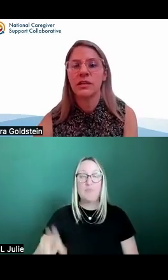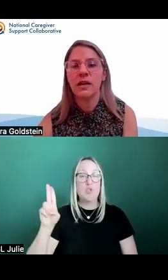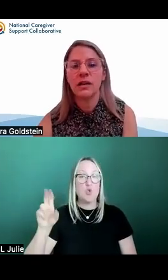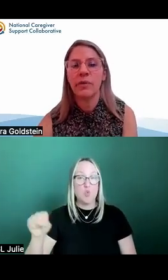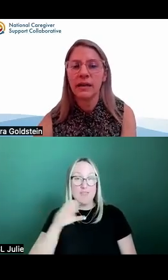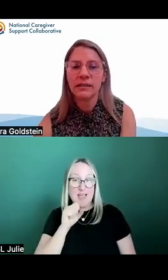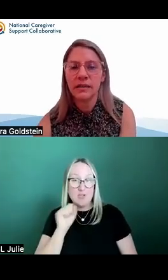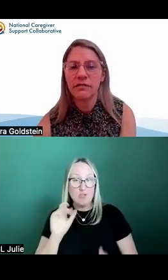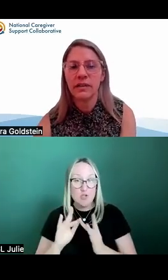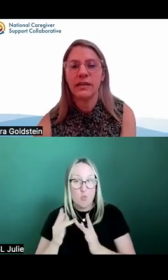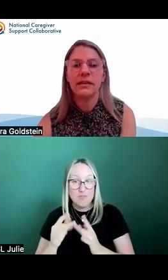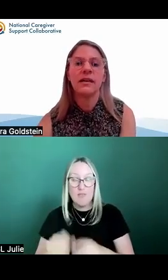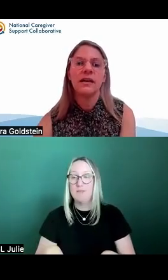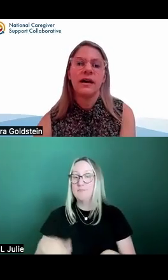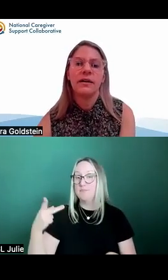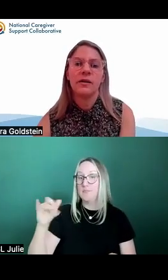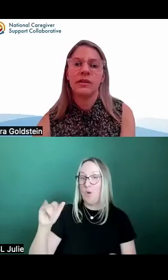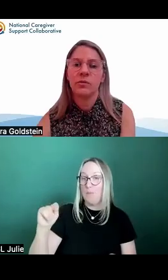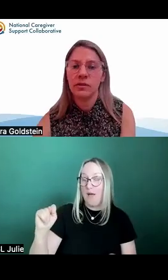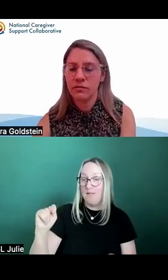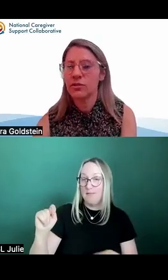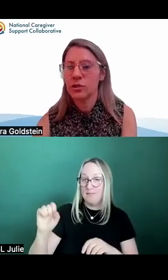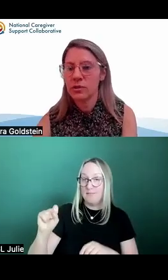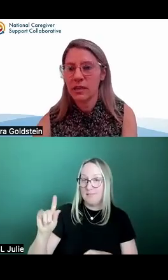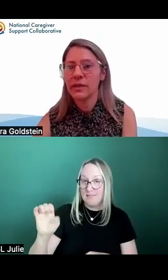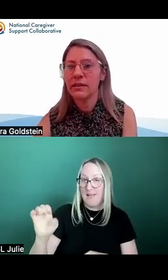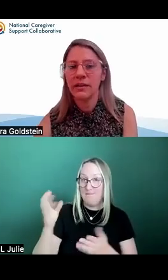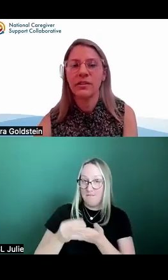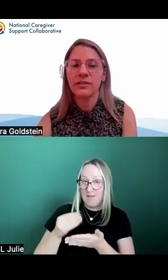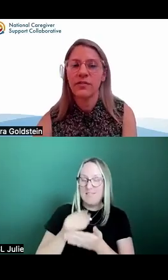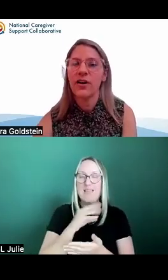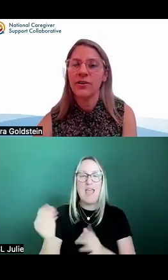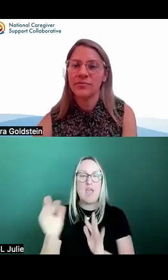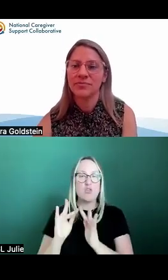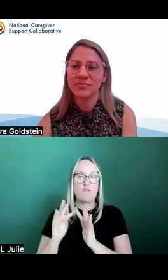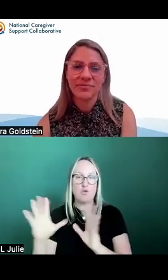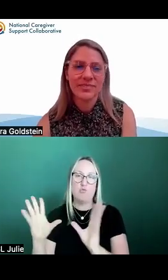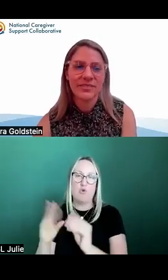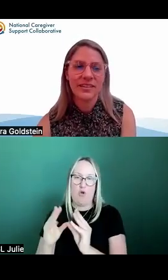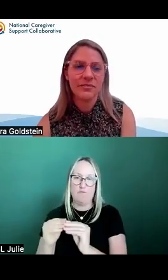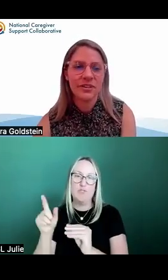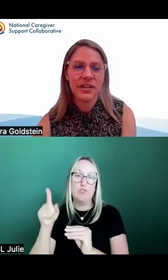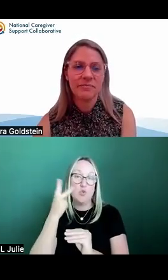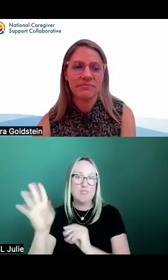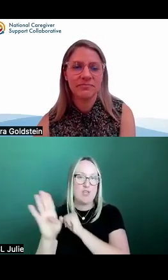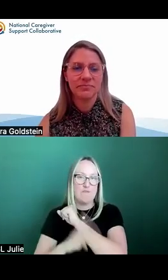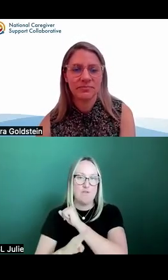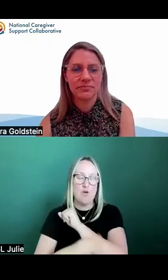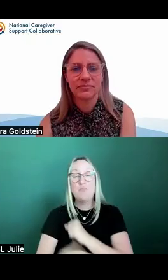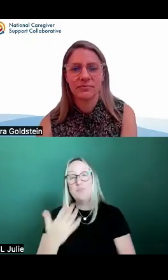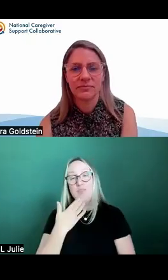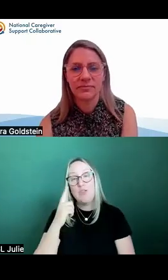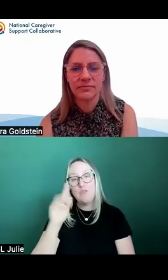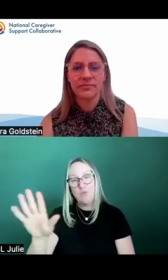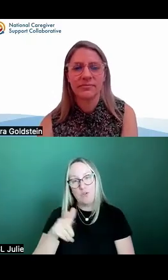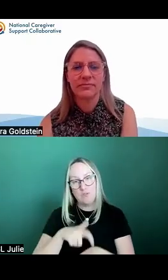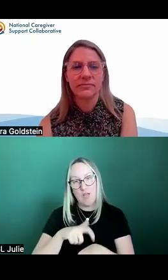on our pilot sites funding as well as the virtual summit later this fall. Thank you for your time.